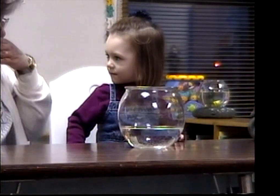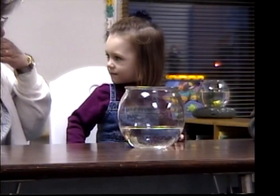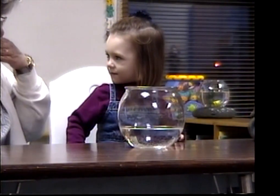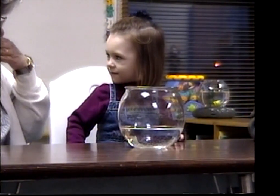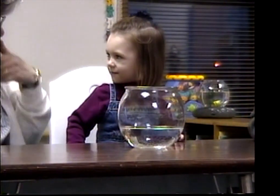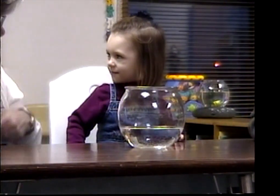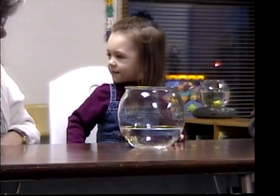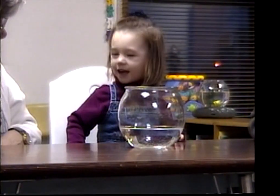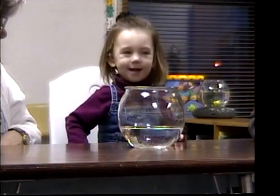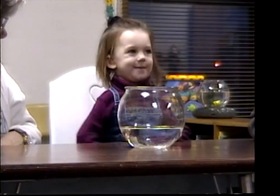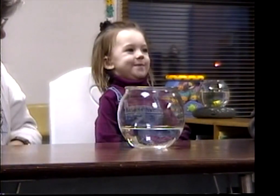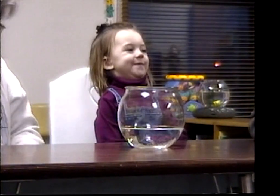"Ok?" "Ok."